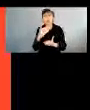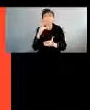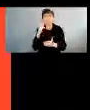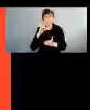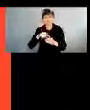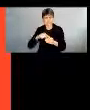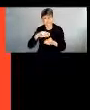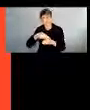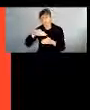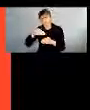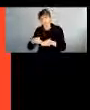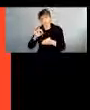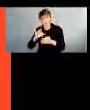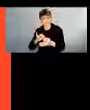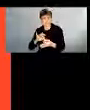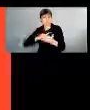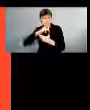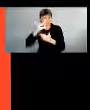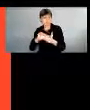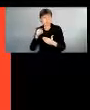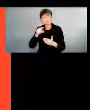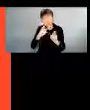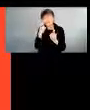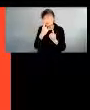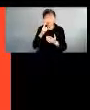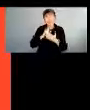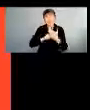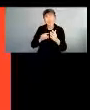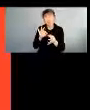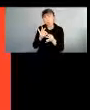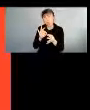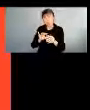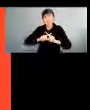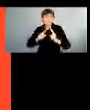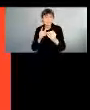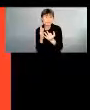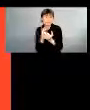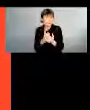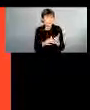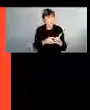You might consider what the cost difference is between renting and purchasing, what the